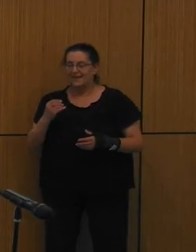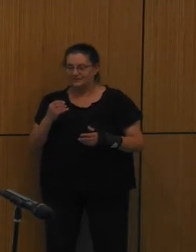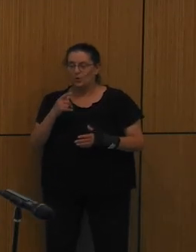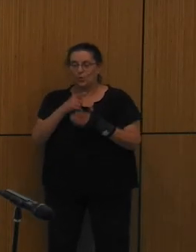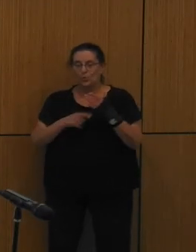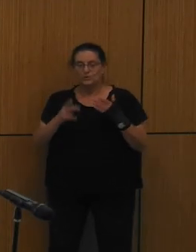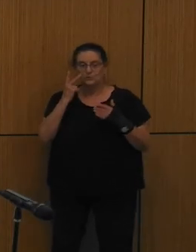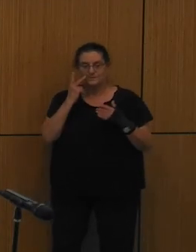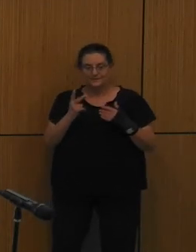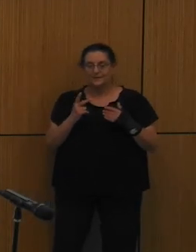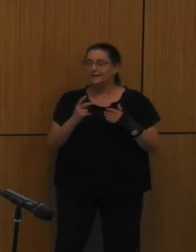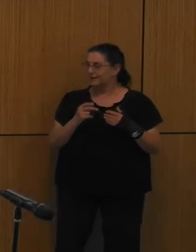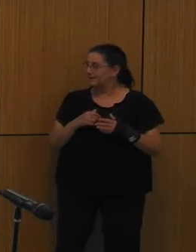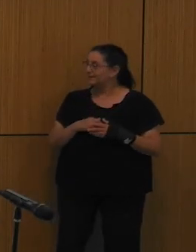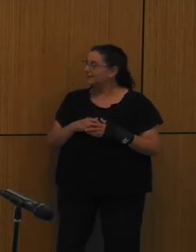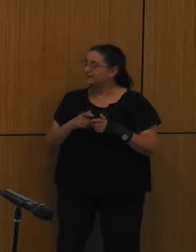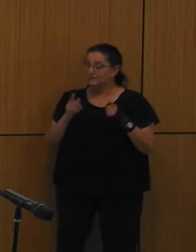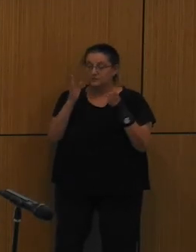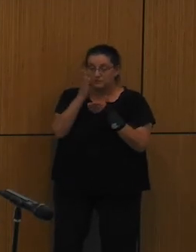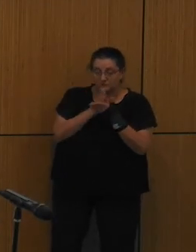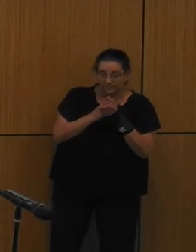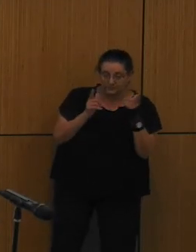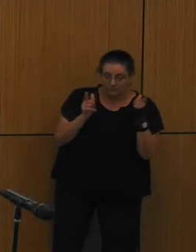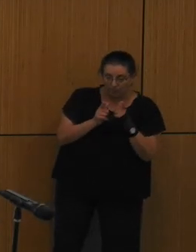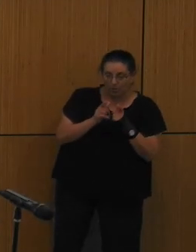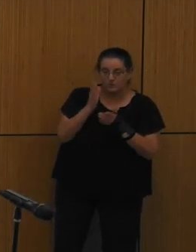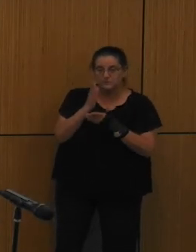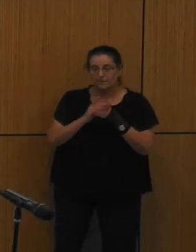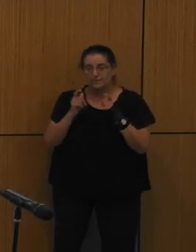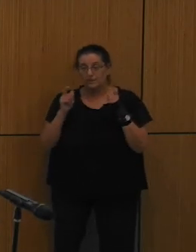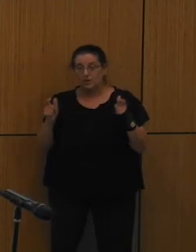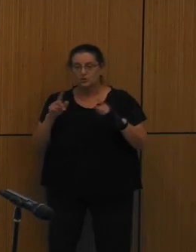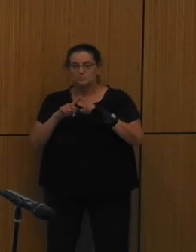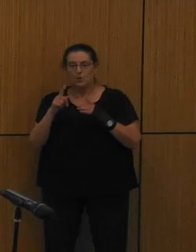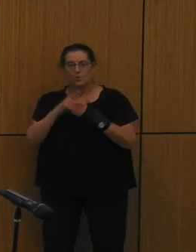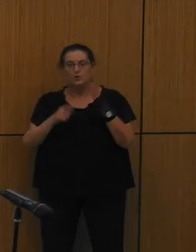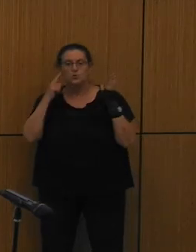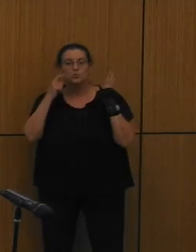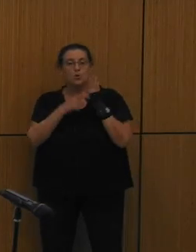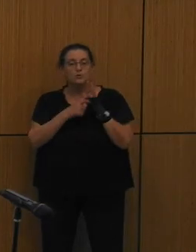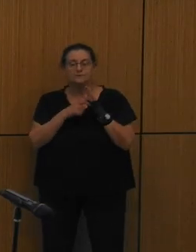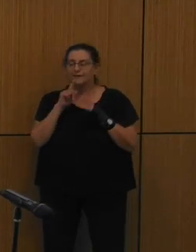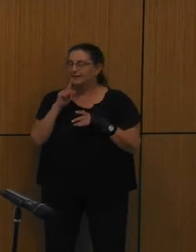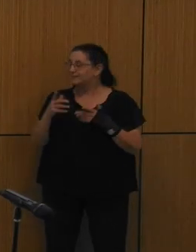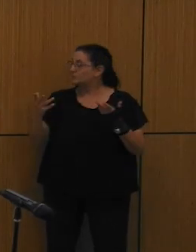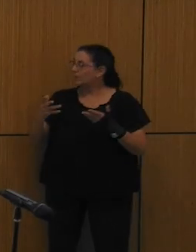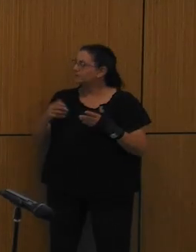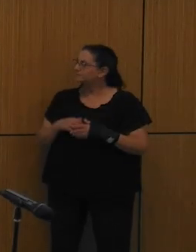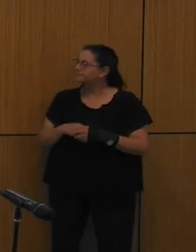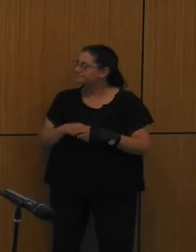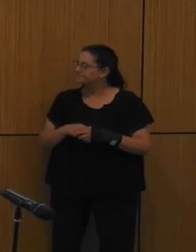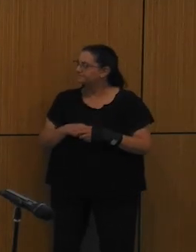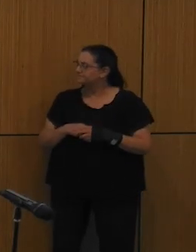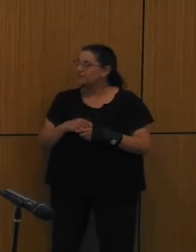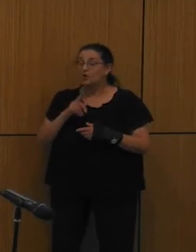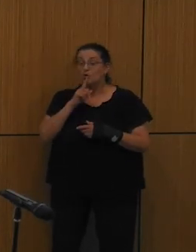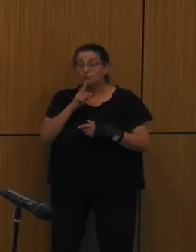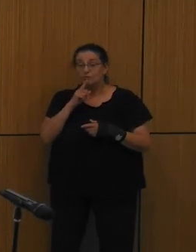So there's some tighter ones, there's some bigger ones right there. What you're seeing are kind of real data from a participant in class.